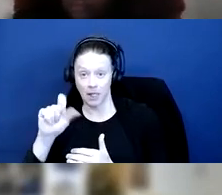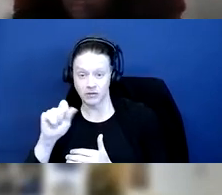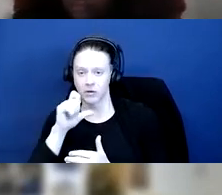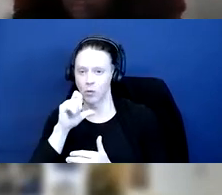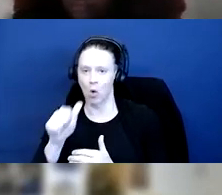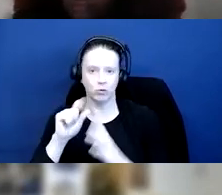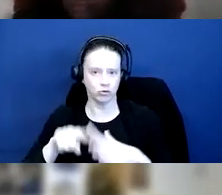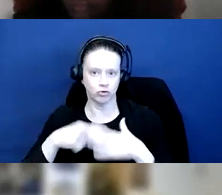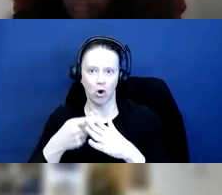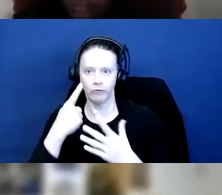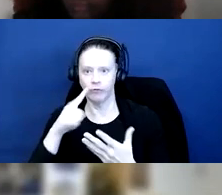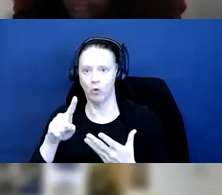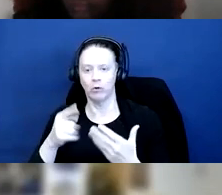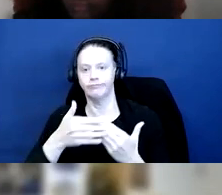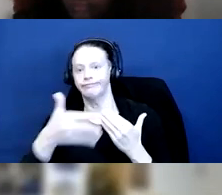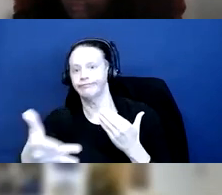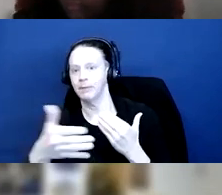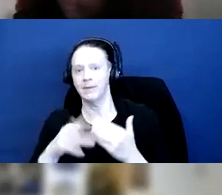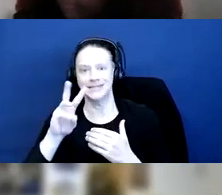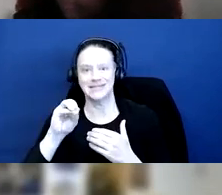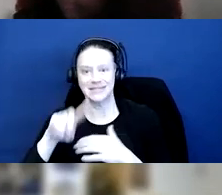it could be 60 days or 90 days or in a year